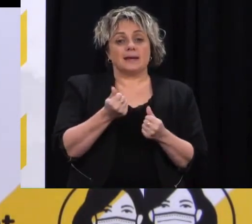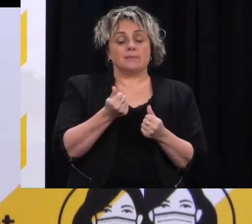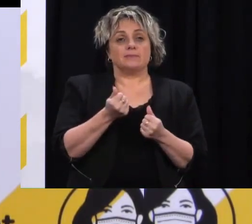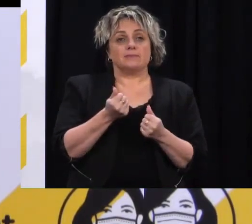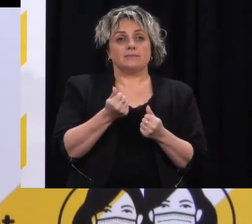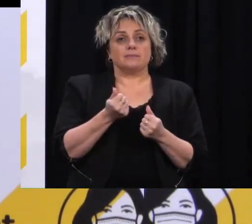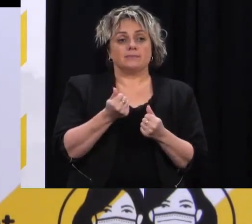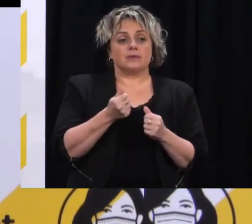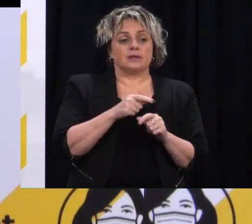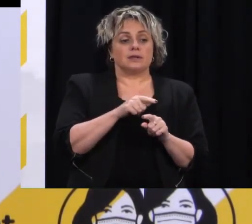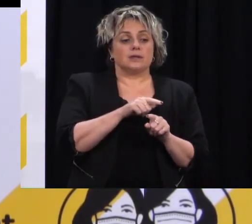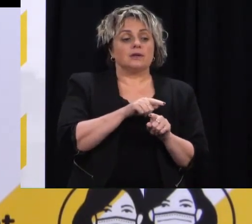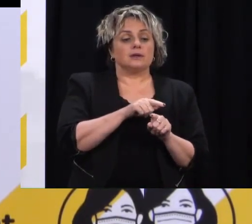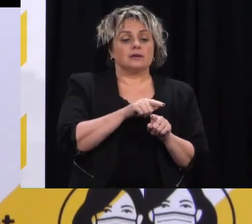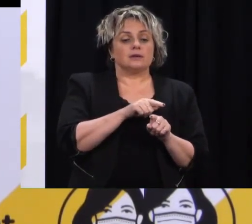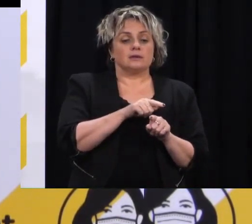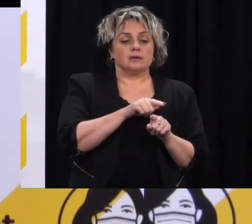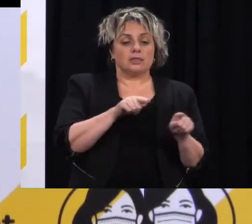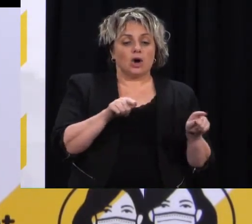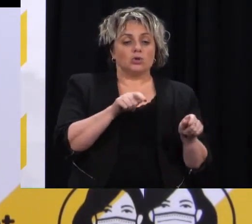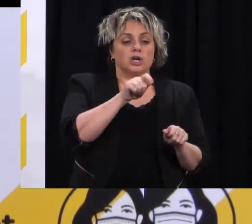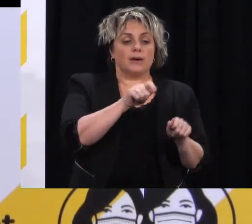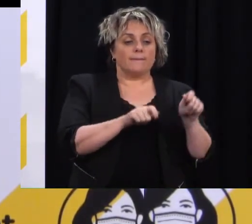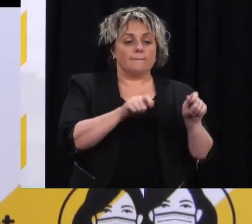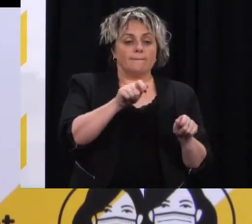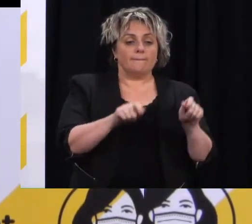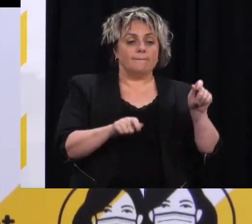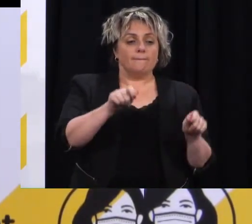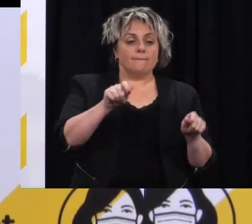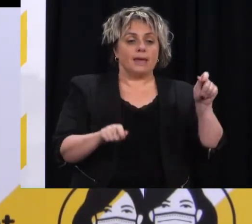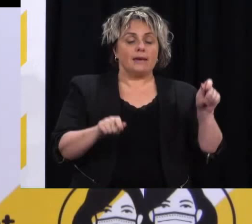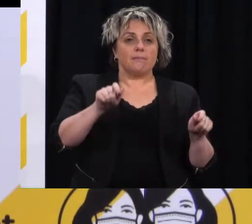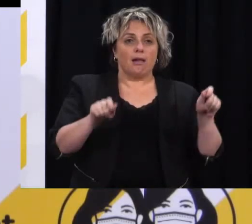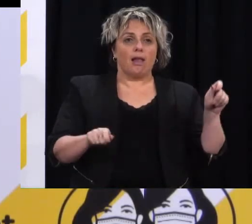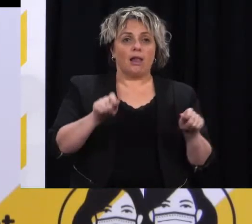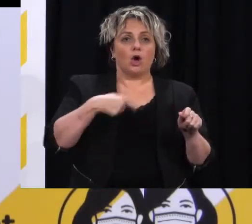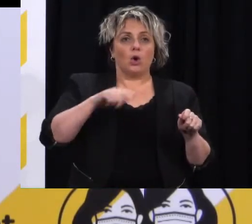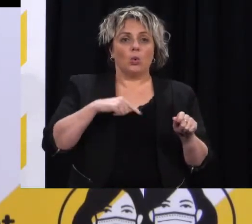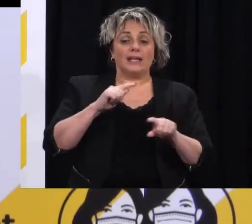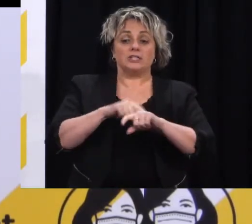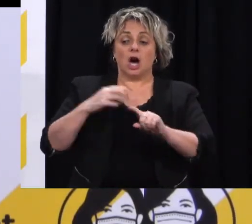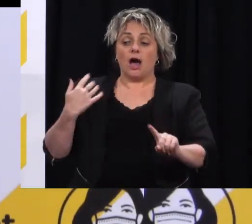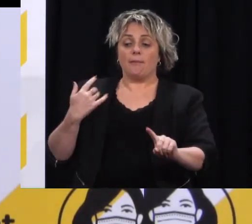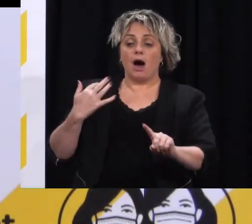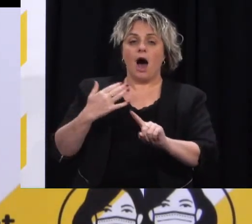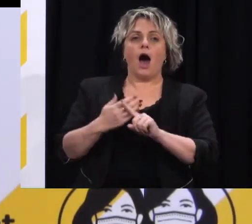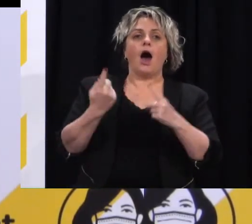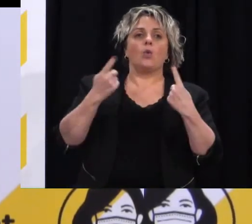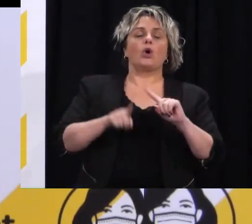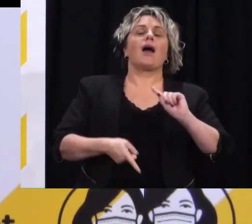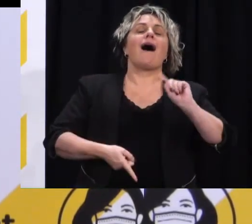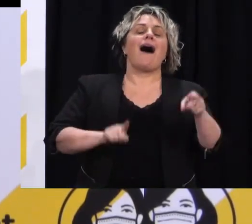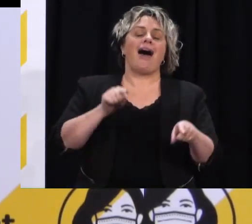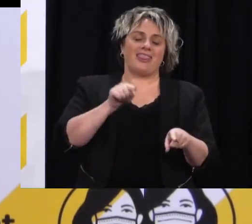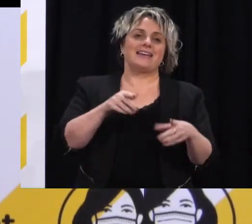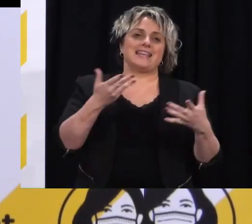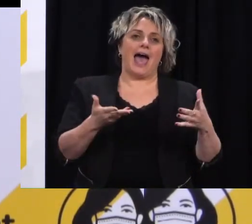we've seen is those unlinked cases actually over time have reduced as in some cases new